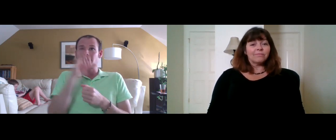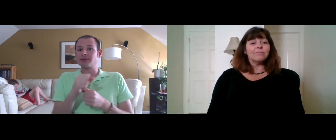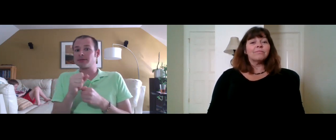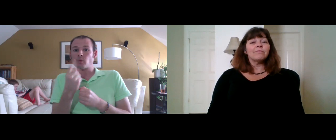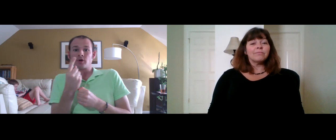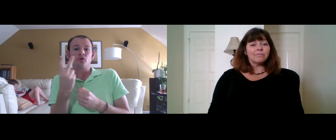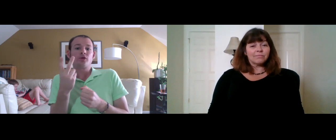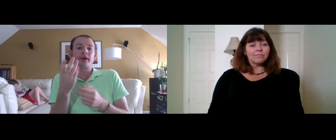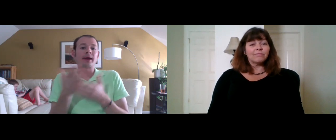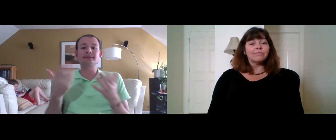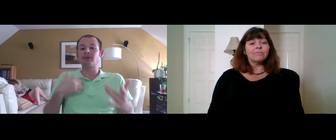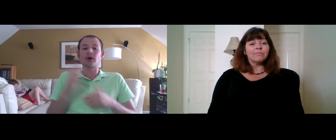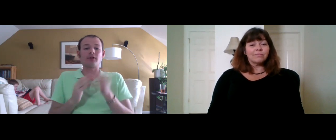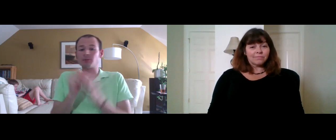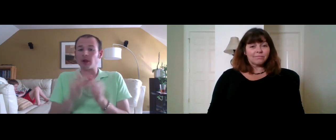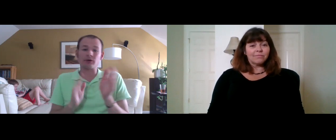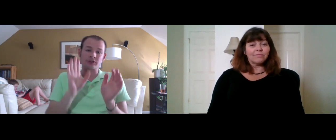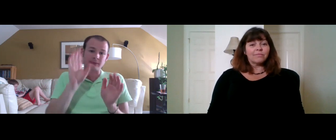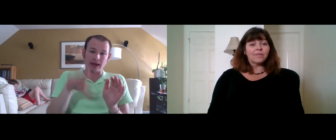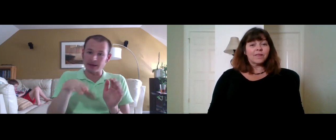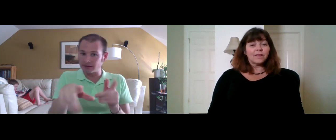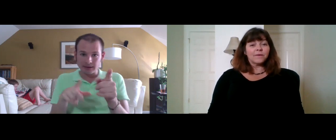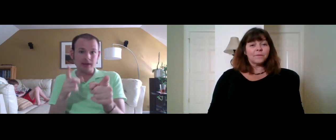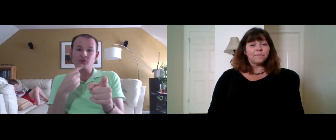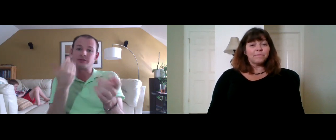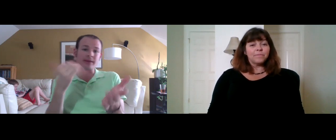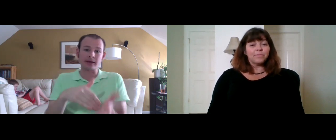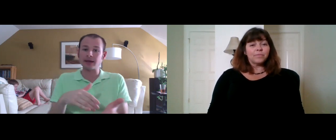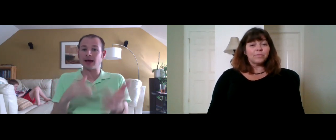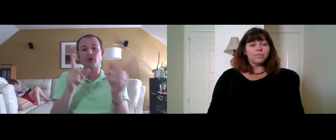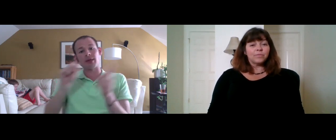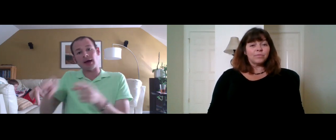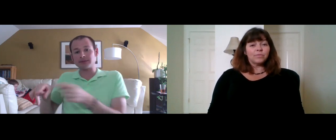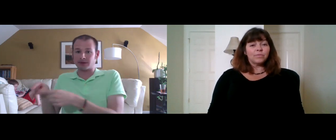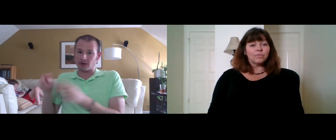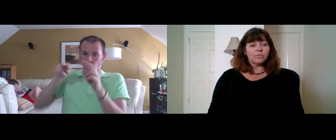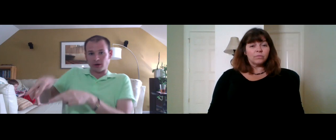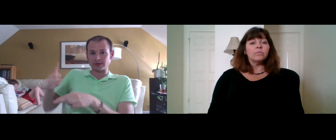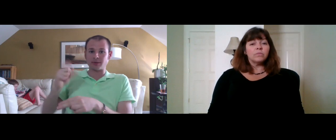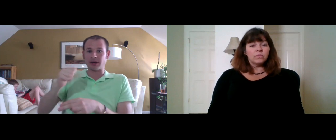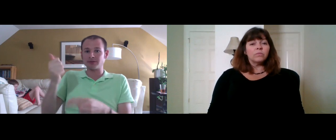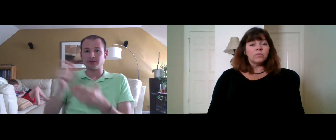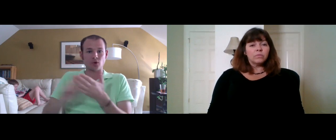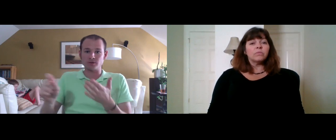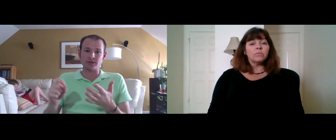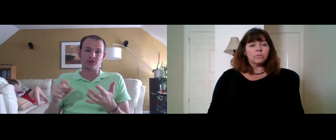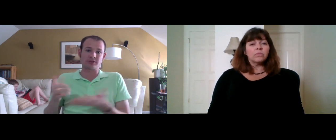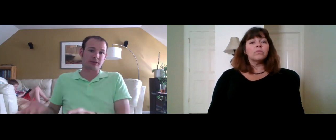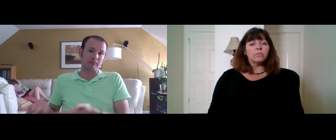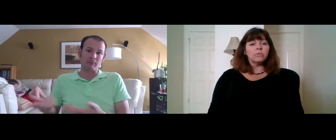I'm comfortable asking "Hey, can you say it again" or I can look at the notes